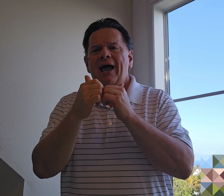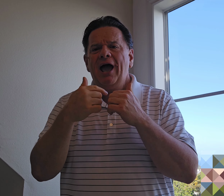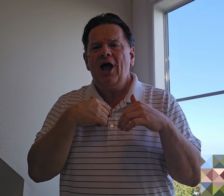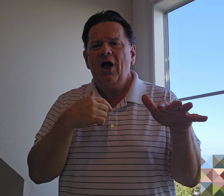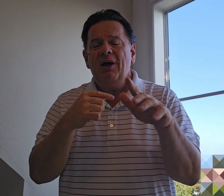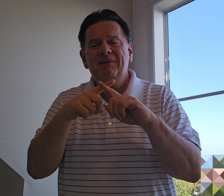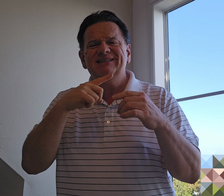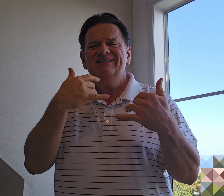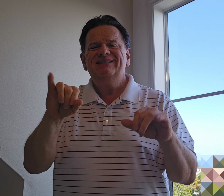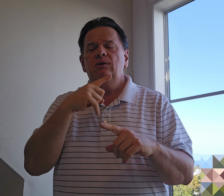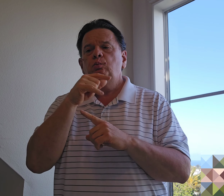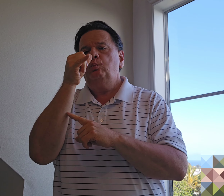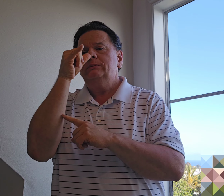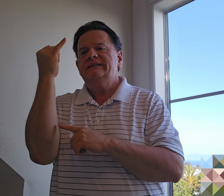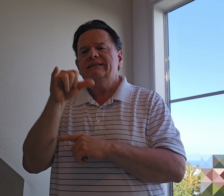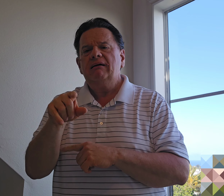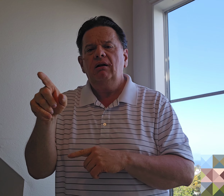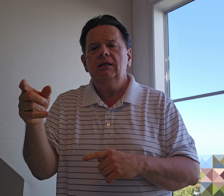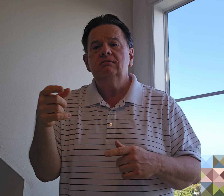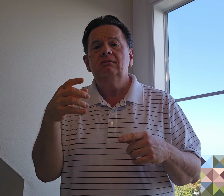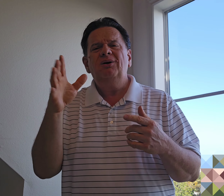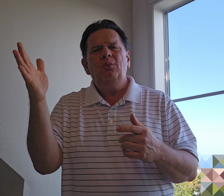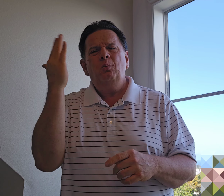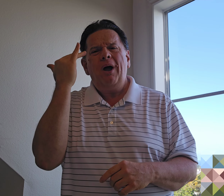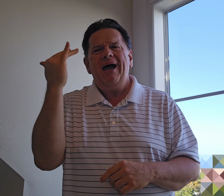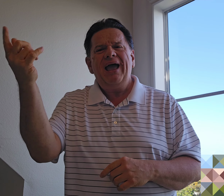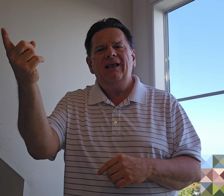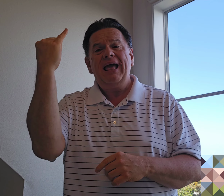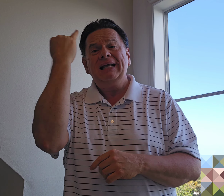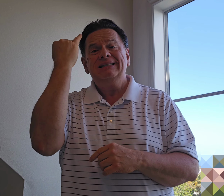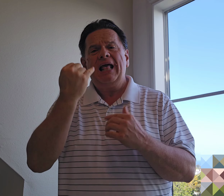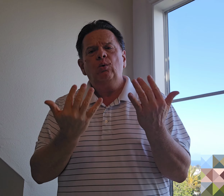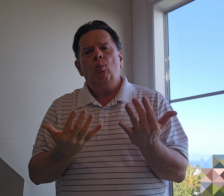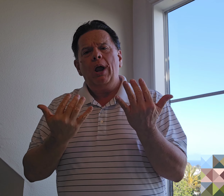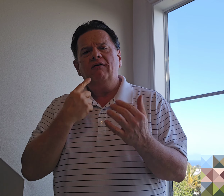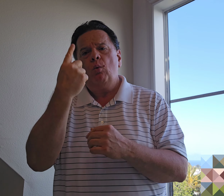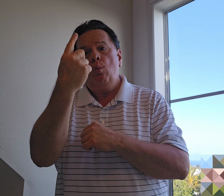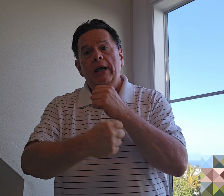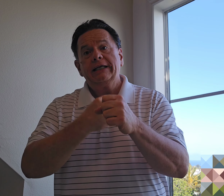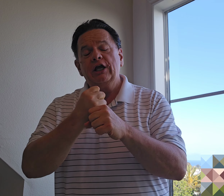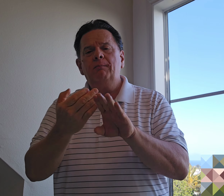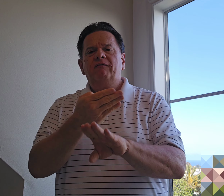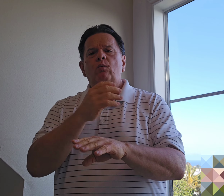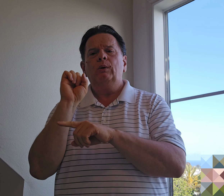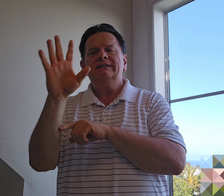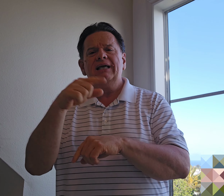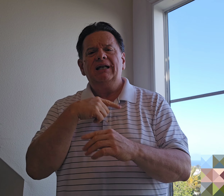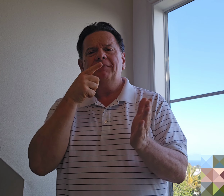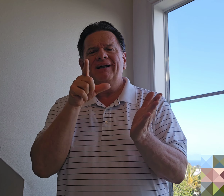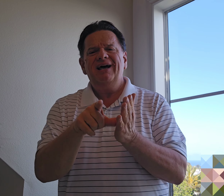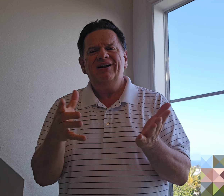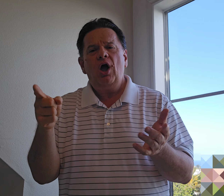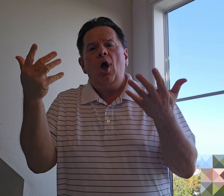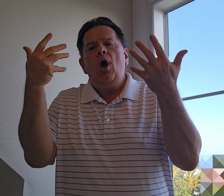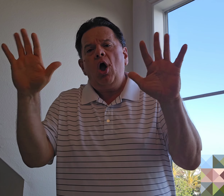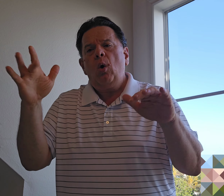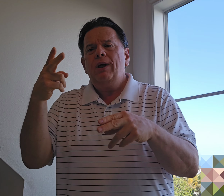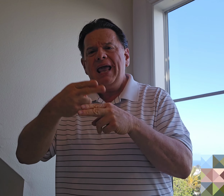Nobody knew how. Either way, it was utterly ridiculous. Why did the Italians wait for a year before sending me the letters?